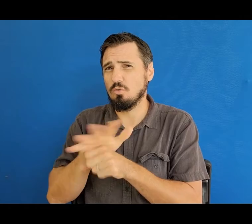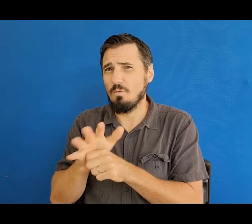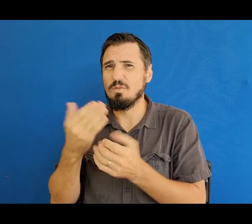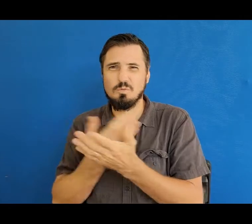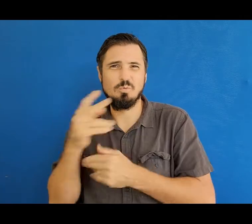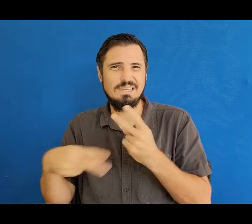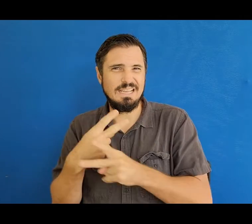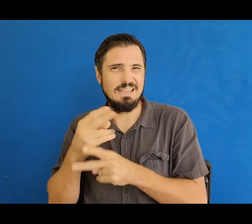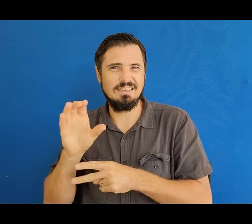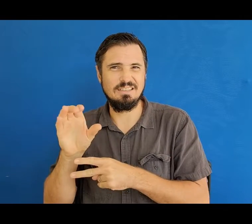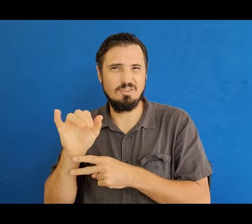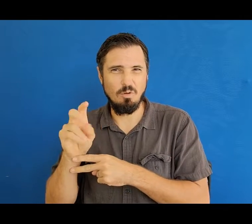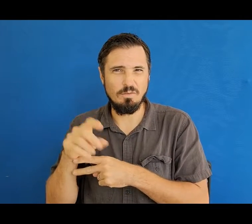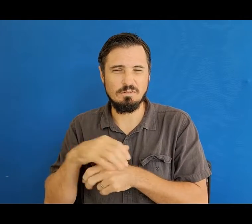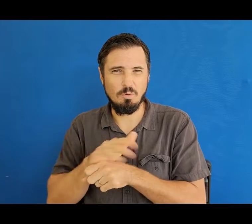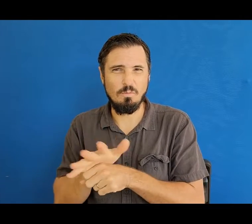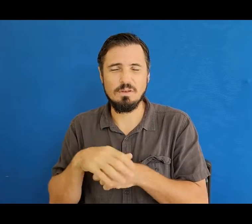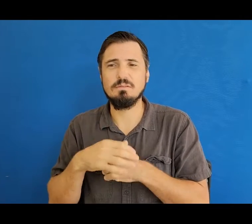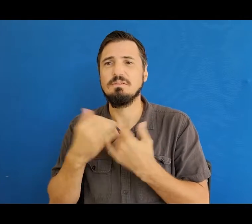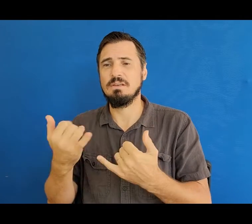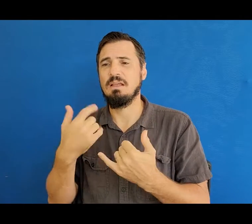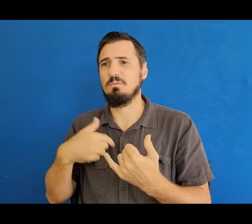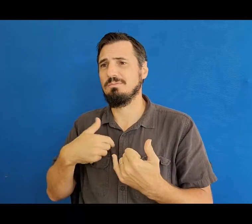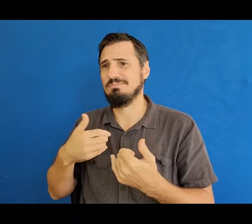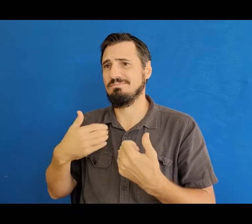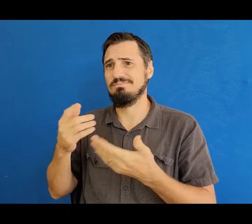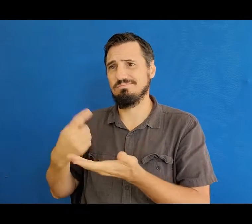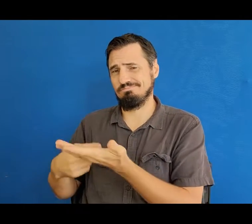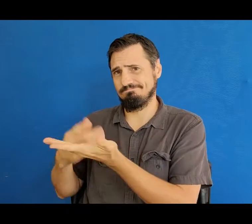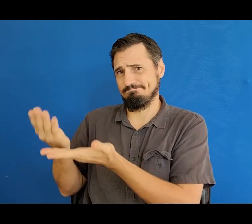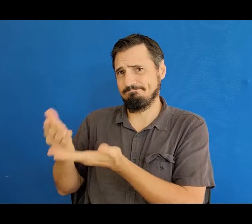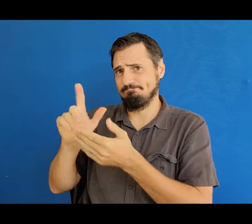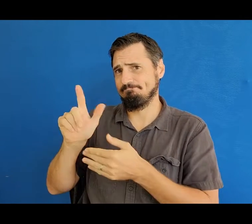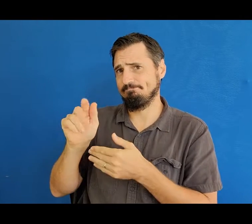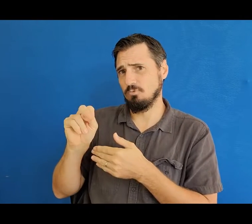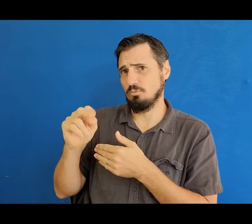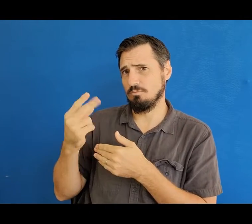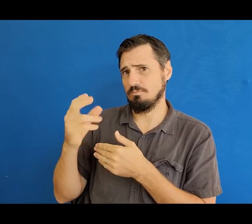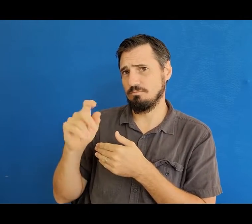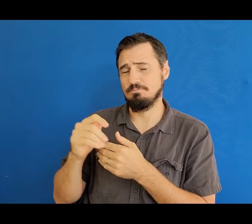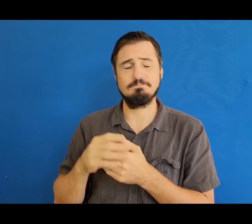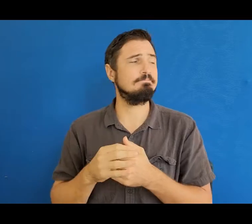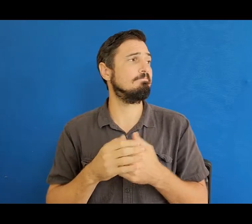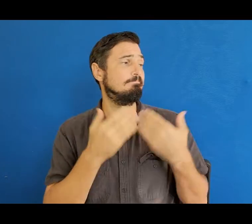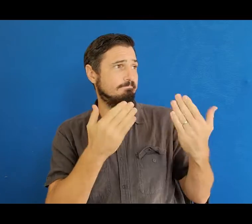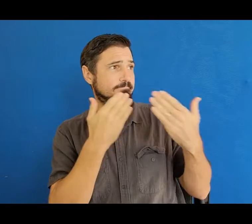For more, we turn to Kaua‘i Deputy District Health Officer Lauren Guest Thanks, Elton.